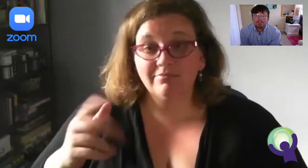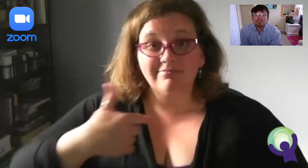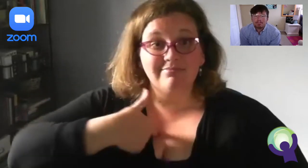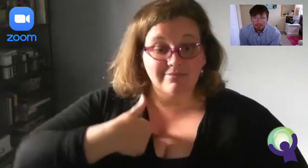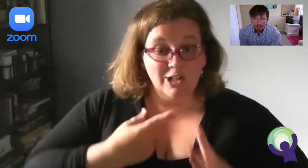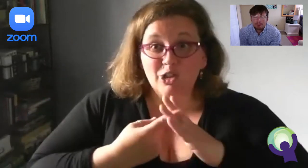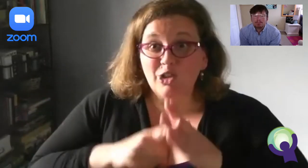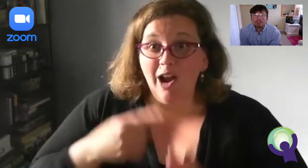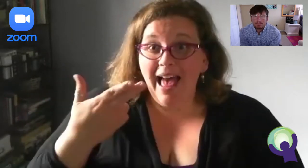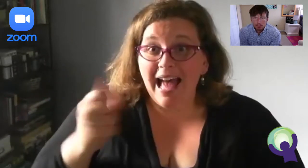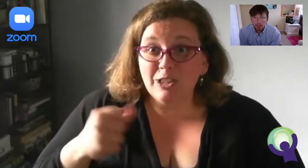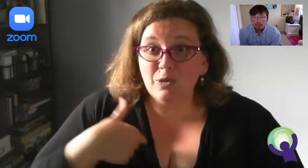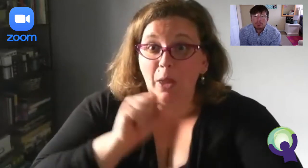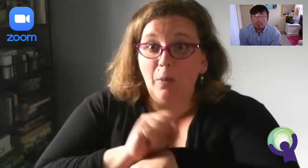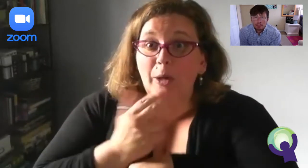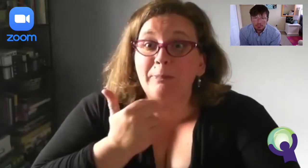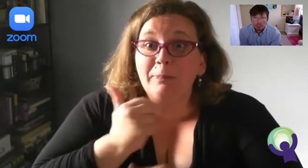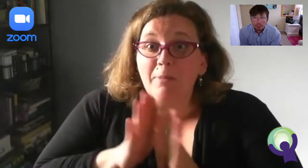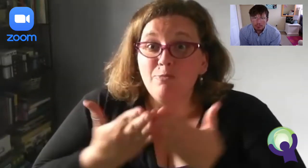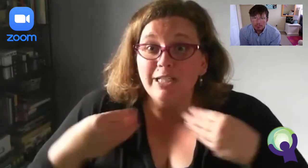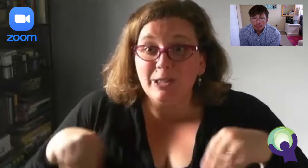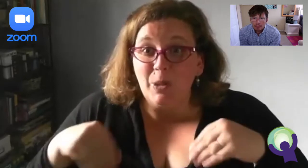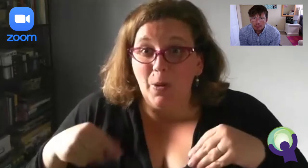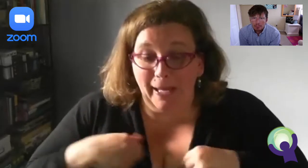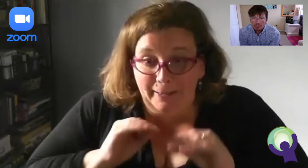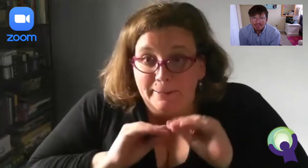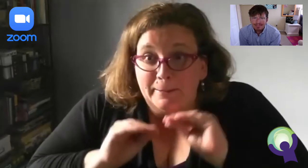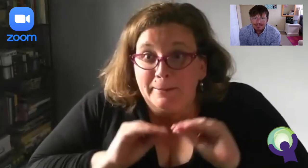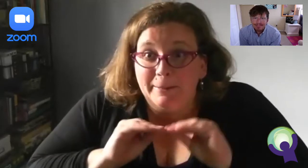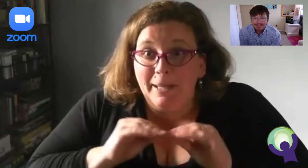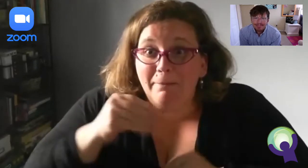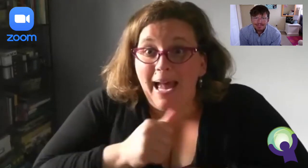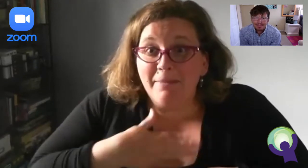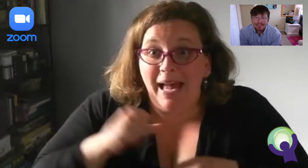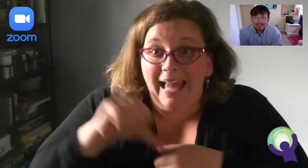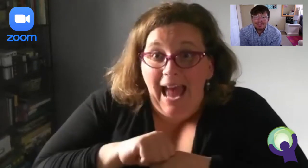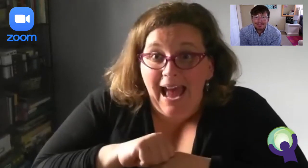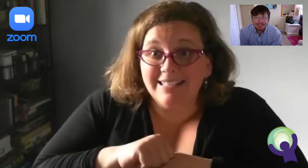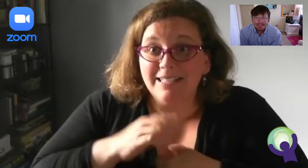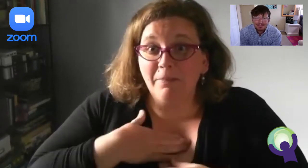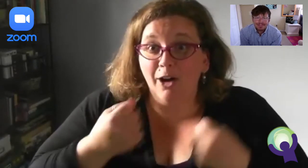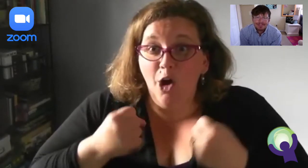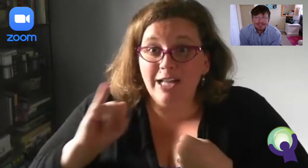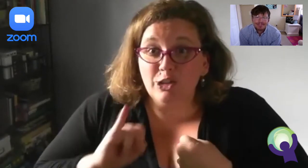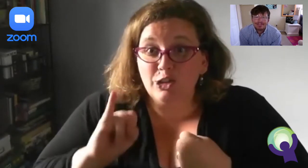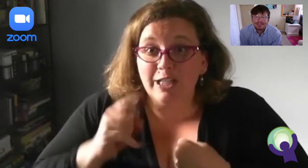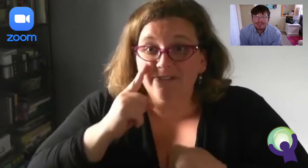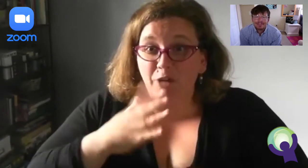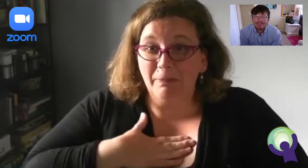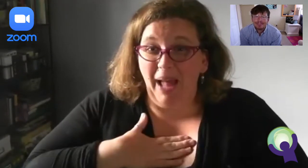things at this time of your life. When I worked at the bookstore and I was in high school, you know all i had to do was pay for my car